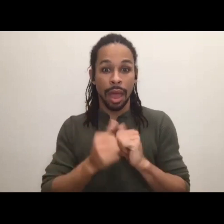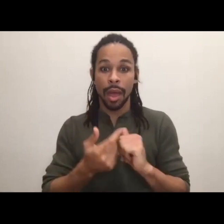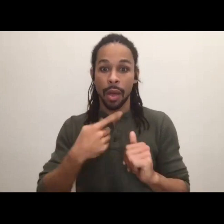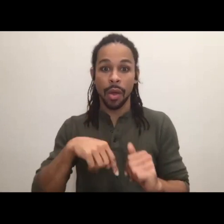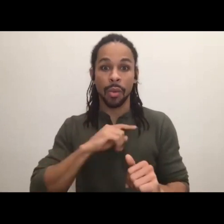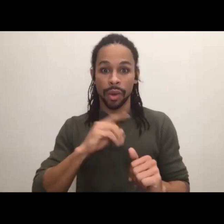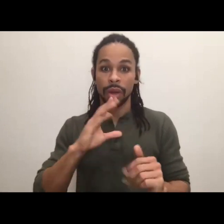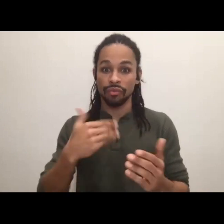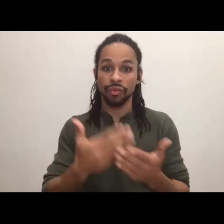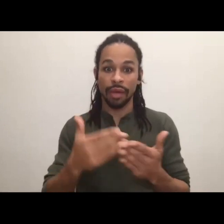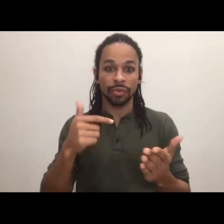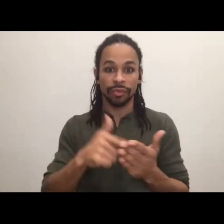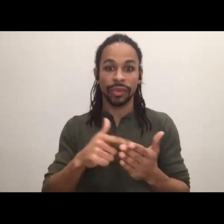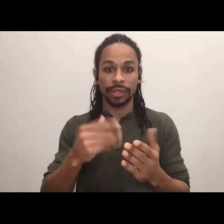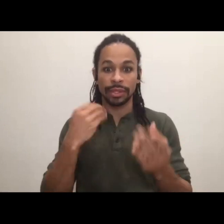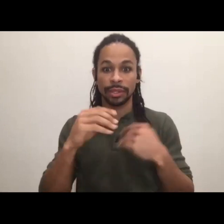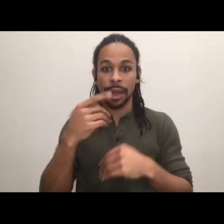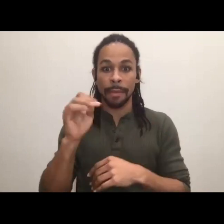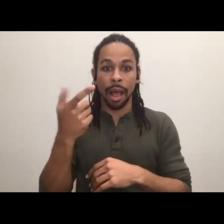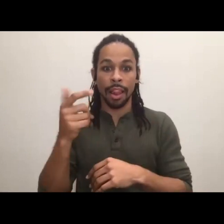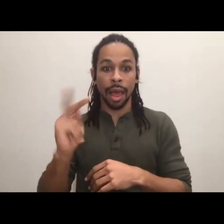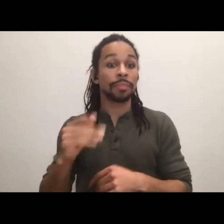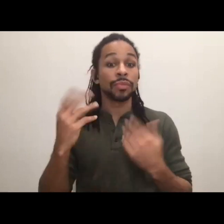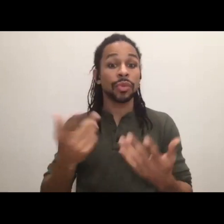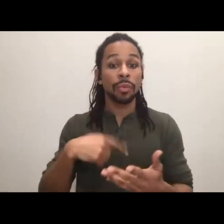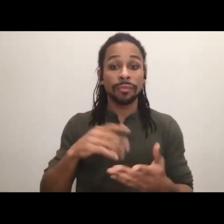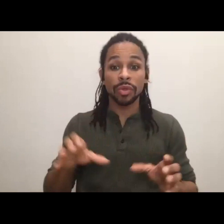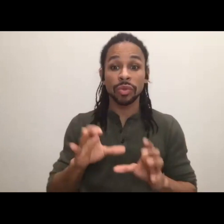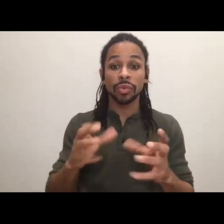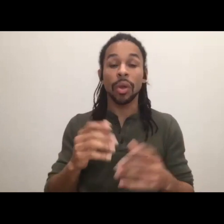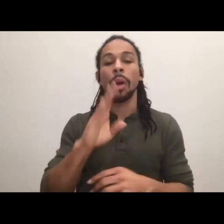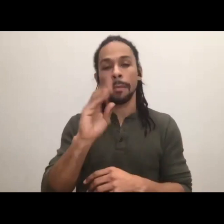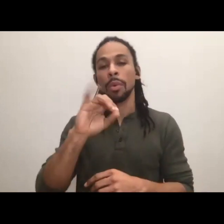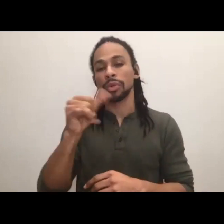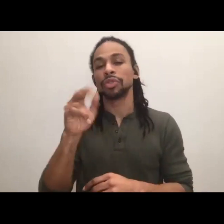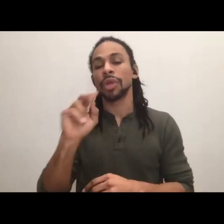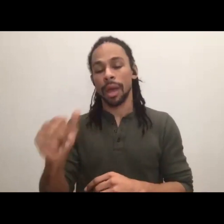Instagram added alt‑text. So “it's my friend Lucas wrapped in a satin blue hammock